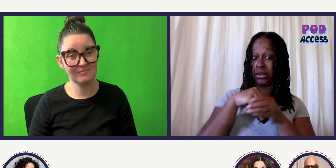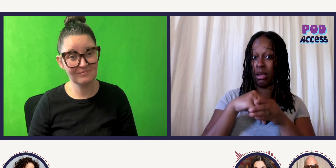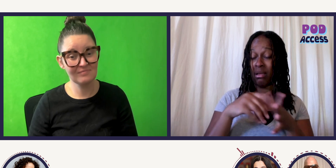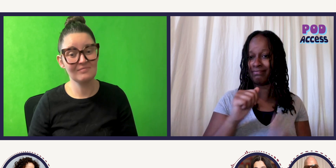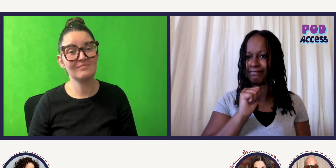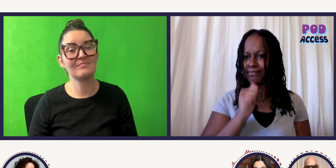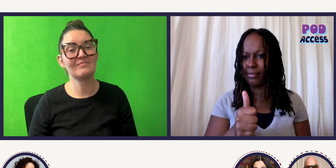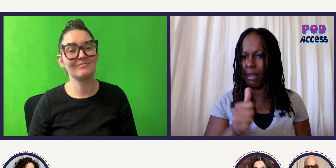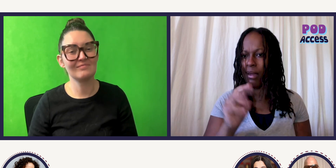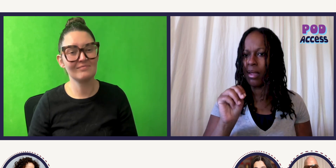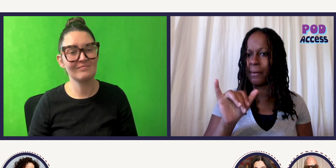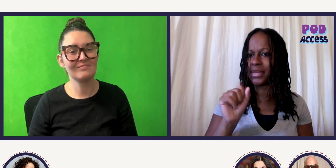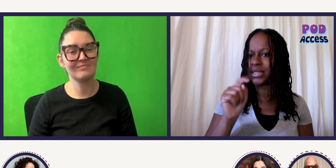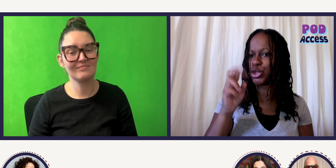It's a very well-oiled machine.